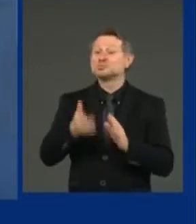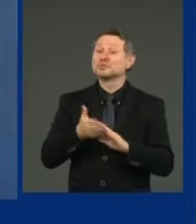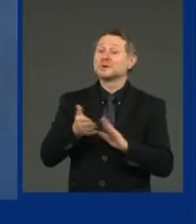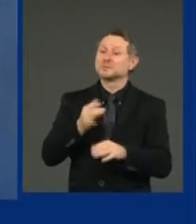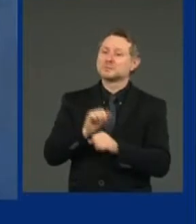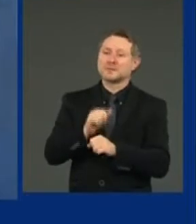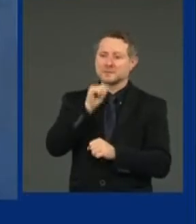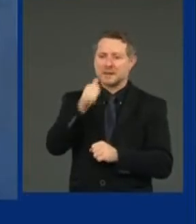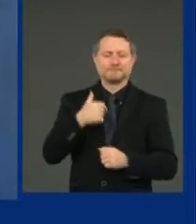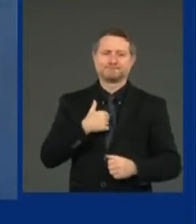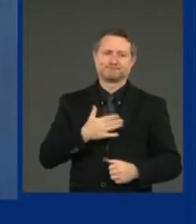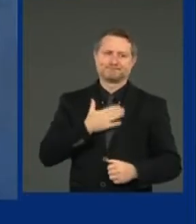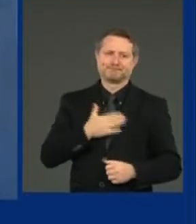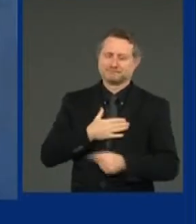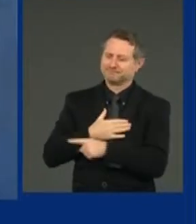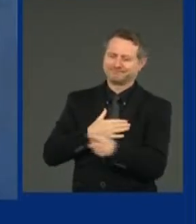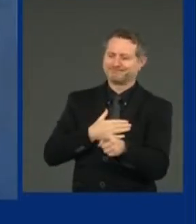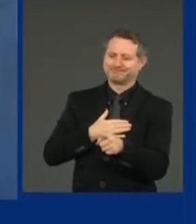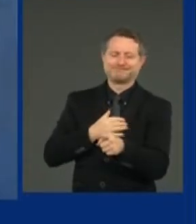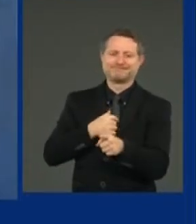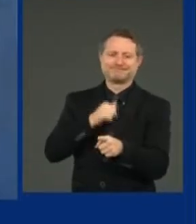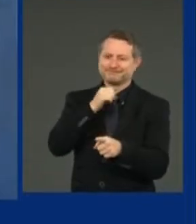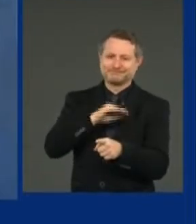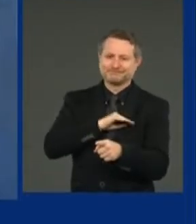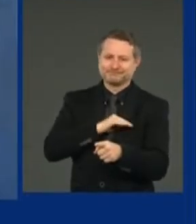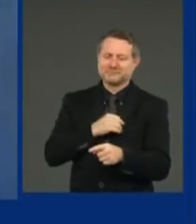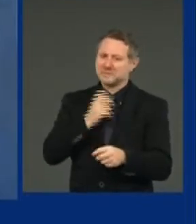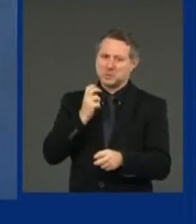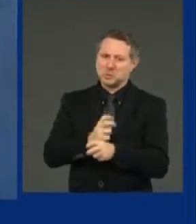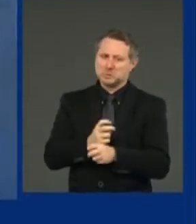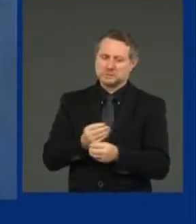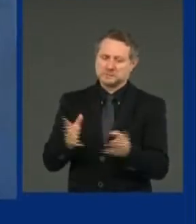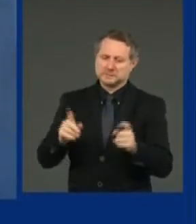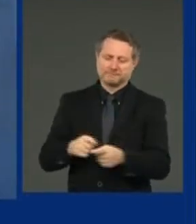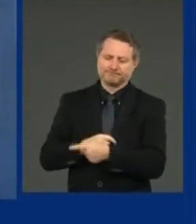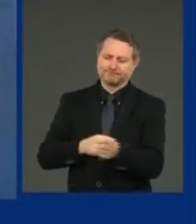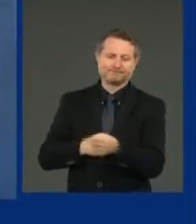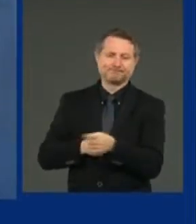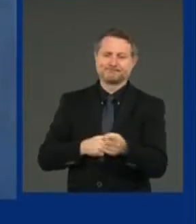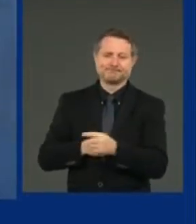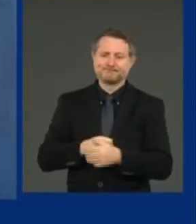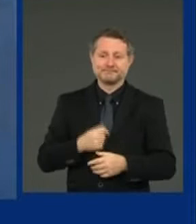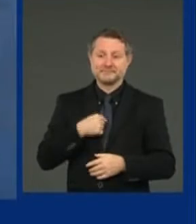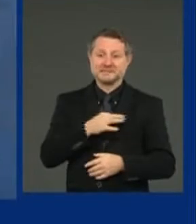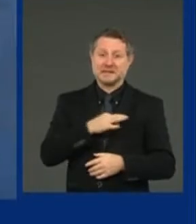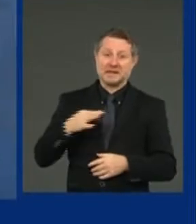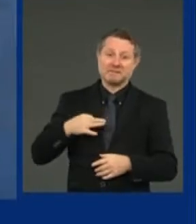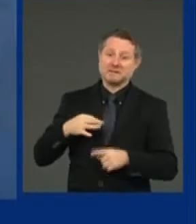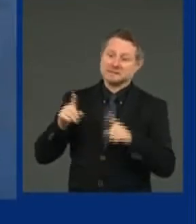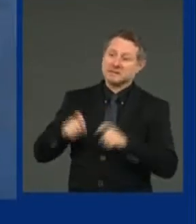DOING, I KNOW THAT THE NURSING HOMES OPERATORS ARE NOT HAPPY ABOUT THIS I GET IT. IT IS VERY HARD TO ADMINISTER.